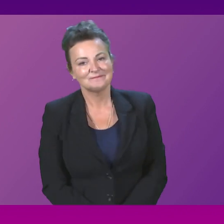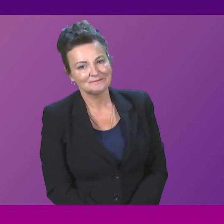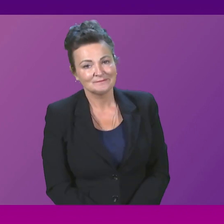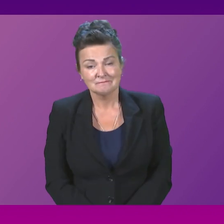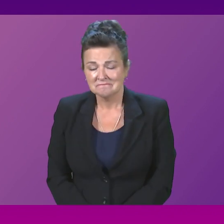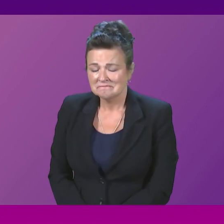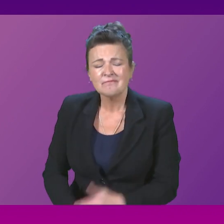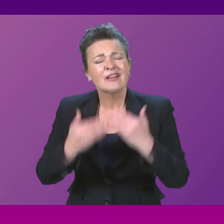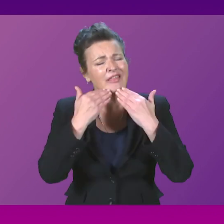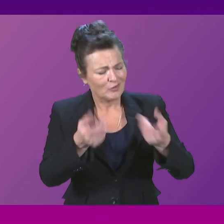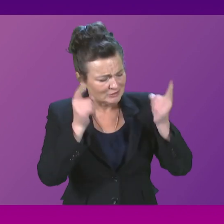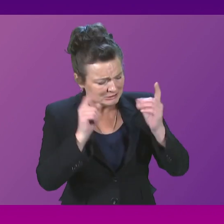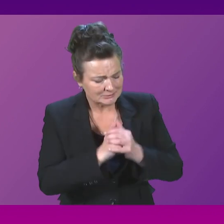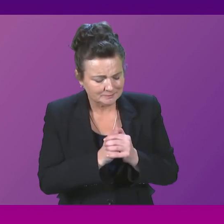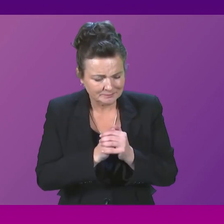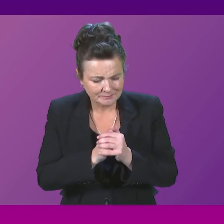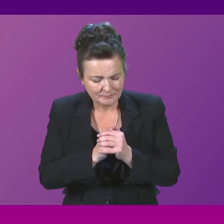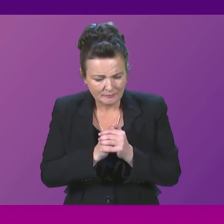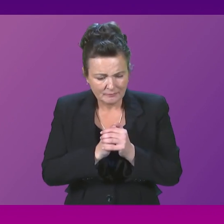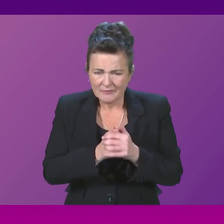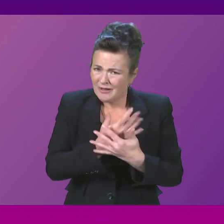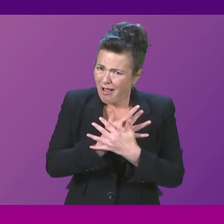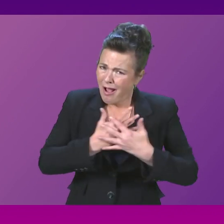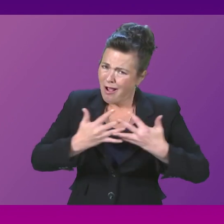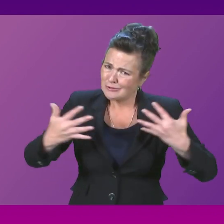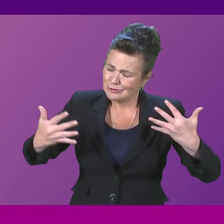Dozens of women representing the hundreds of survivors of Fornethy House residential